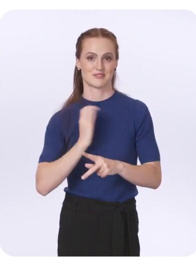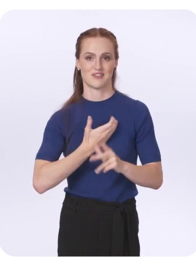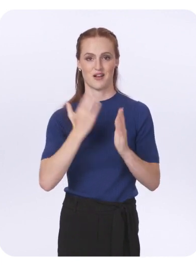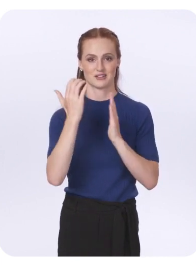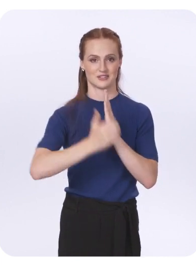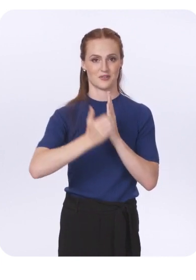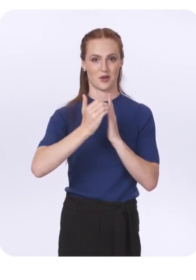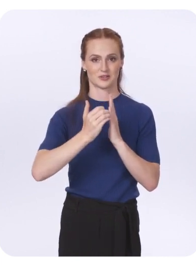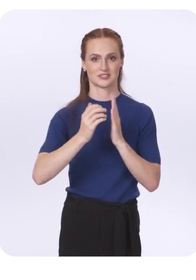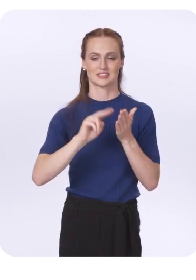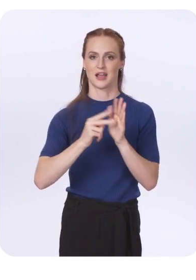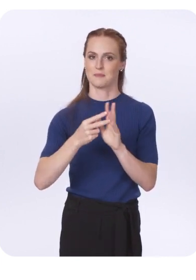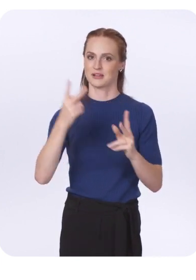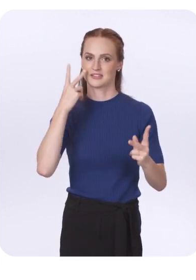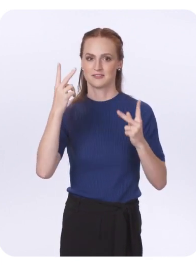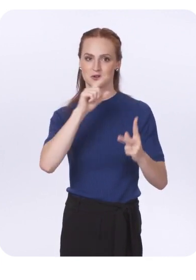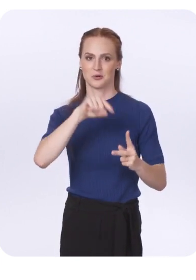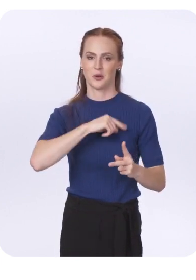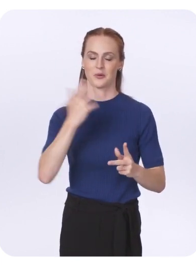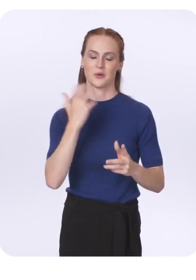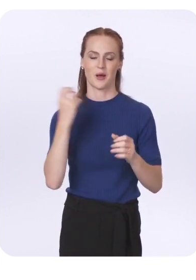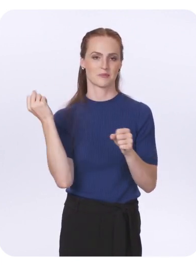which adds an unparalleled level of visual quality.